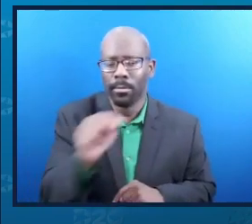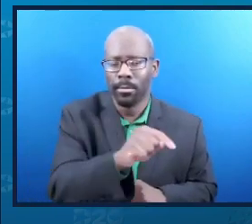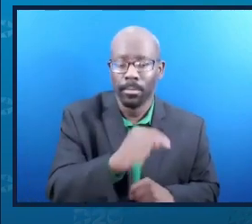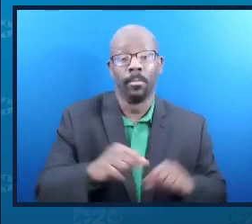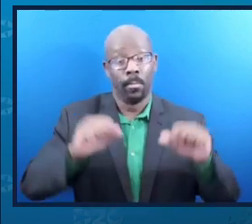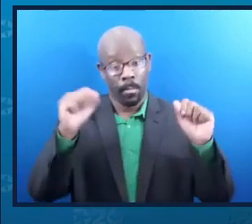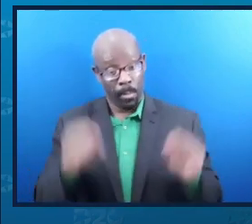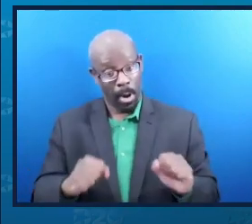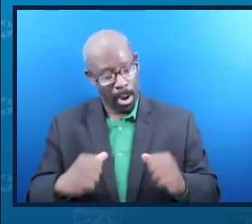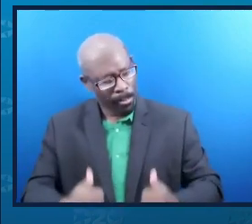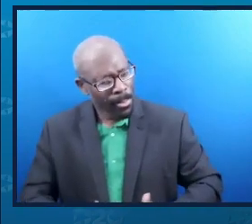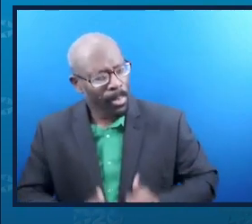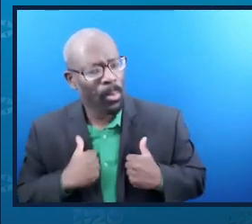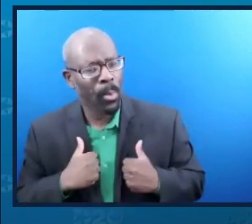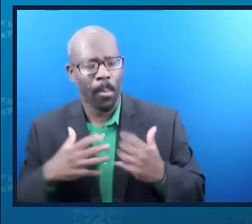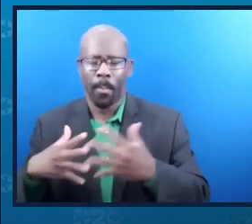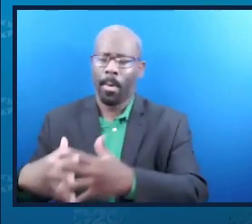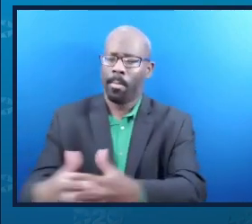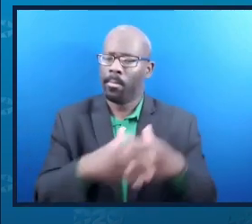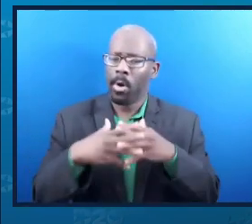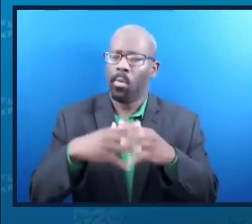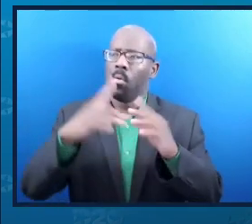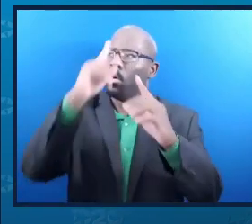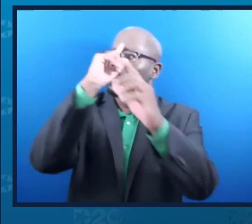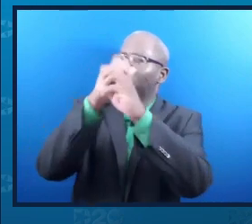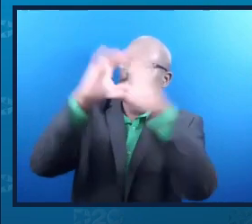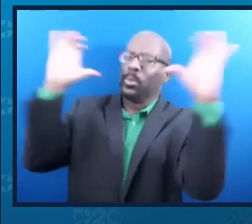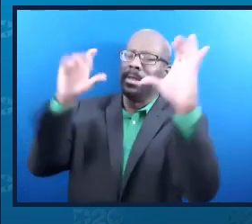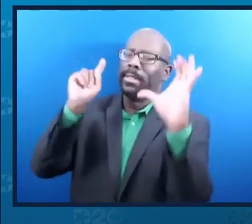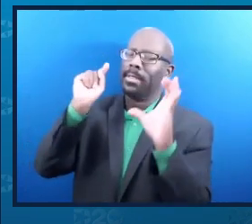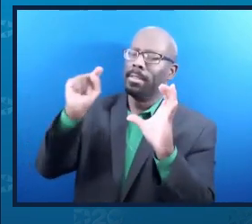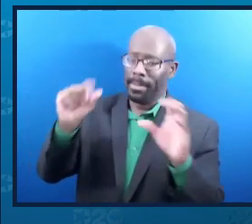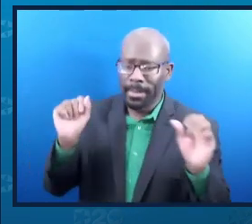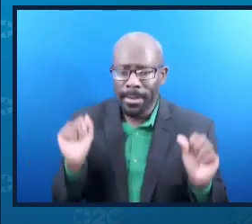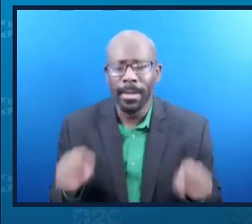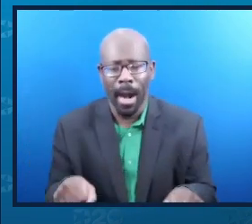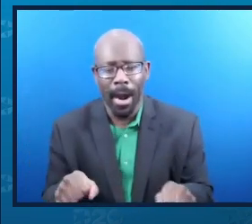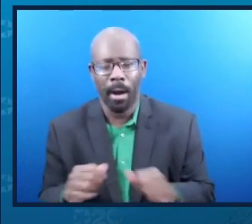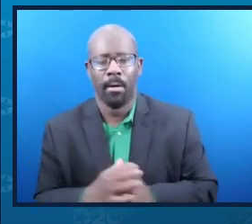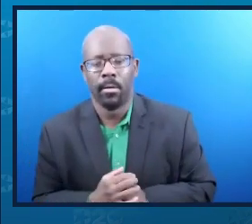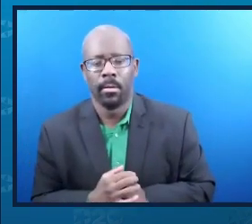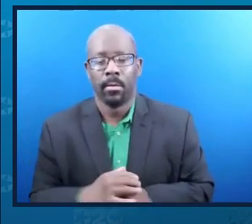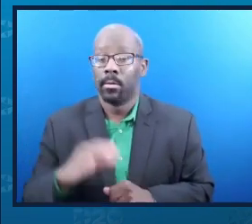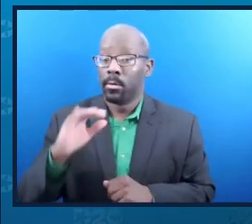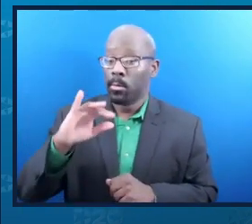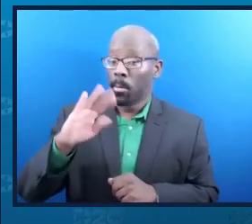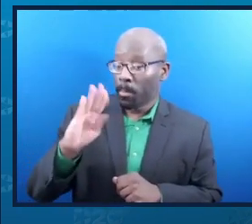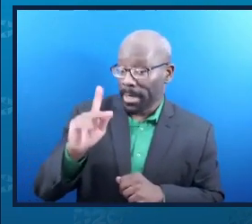ALONG WITH THE EXPERIENCE NEEDED TO GET THINGS DONE, JOAN KAMALA